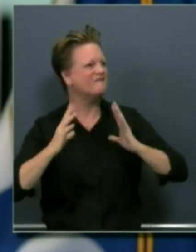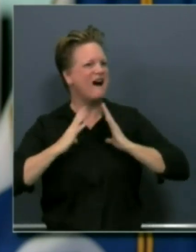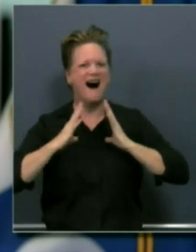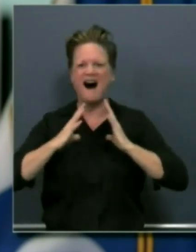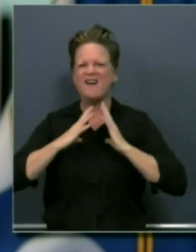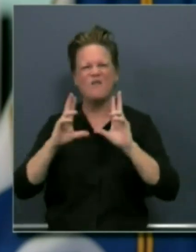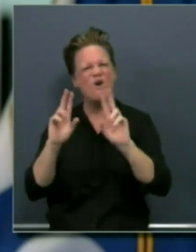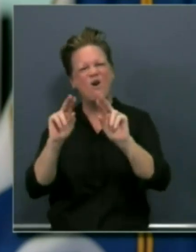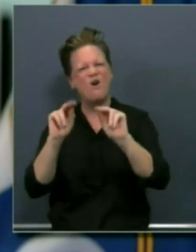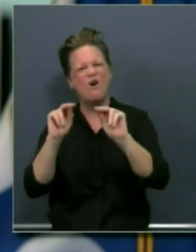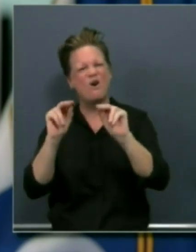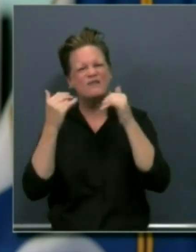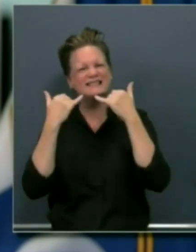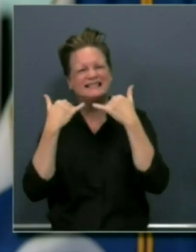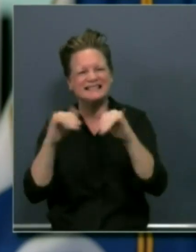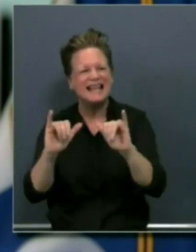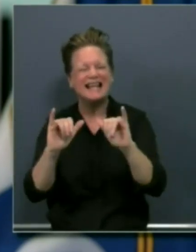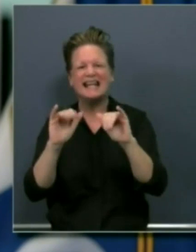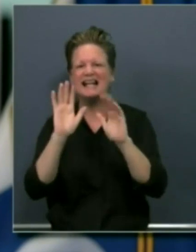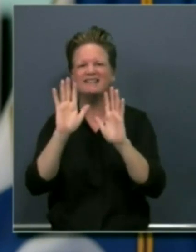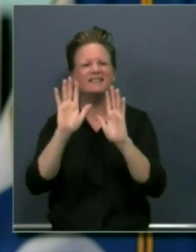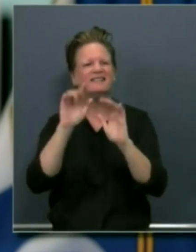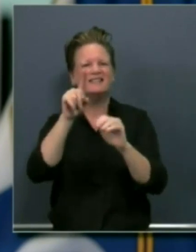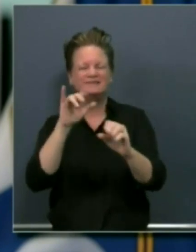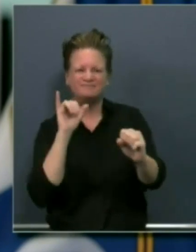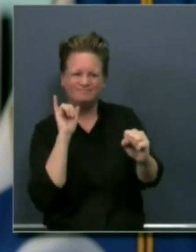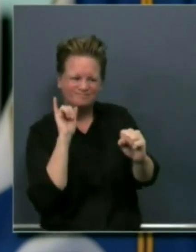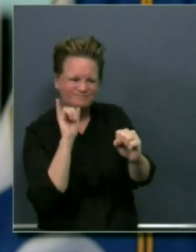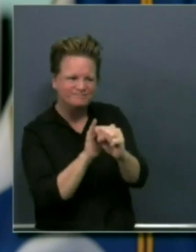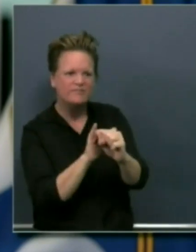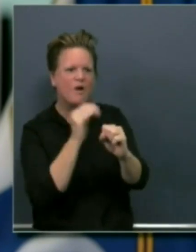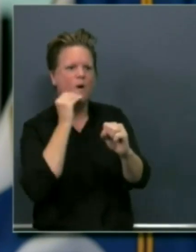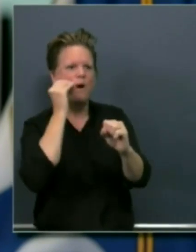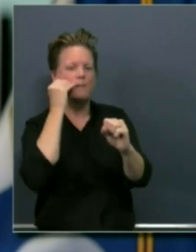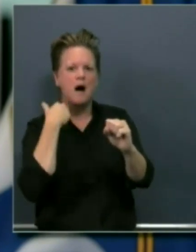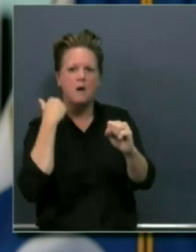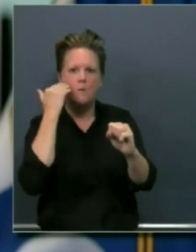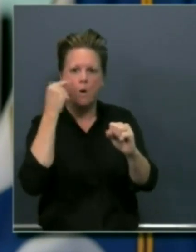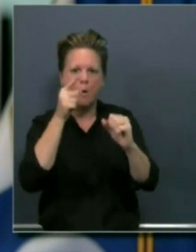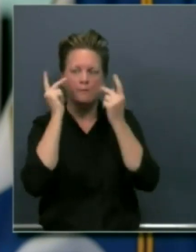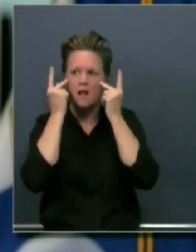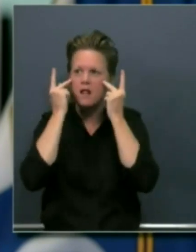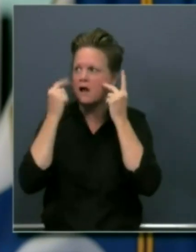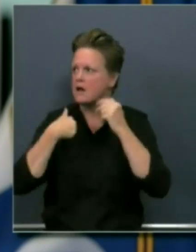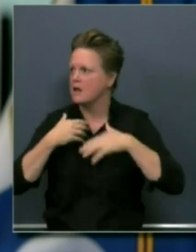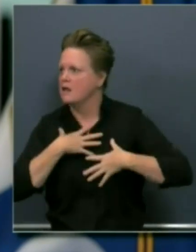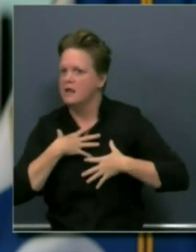RECOGNIZE. THAT THOSE SYMPTOMS AND AND TERMS OF YOU KNOW THE CABIN FEVER OFF FEELING HELP